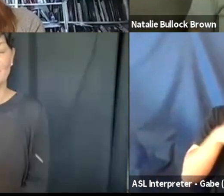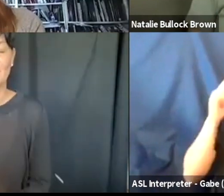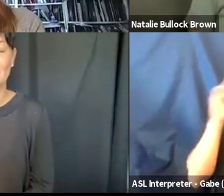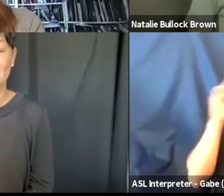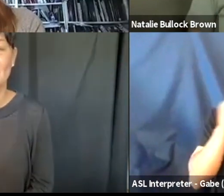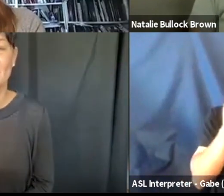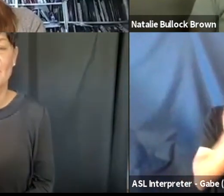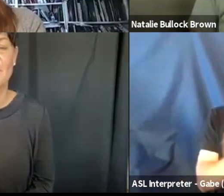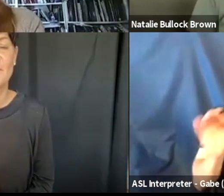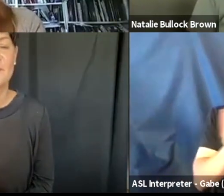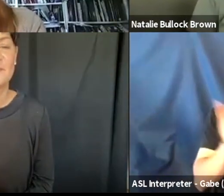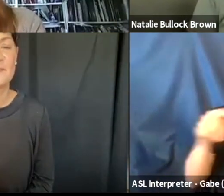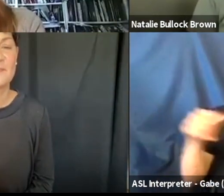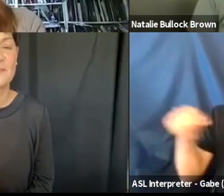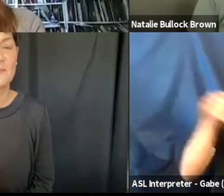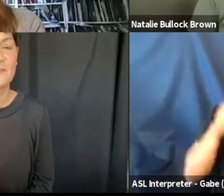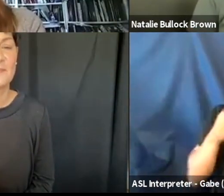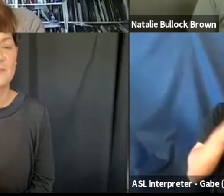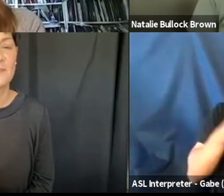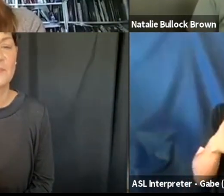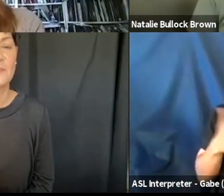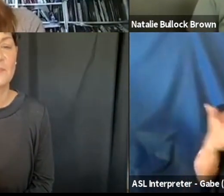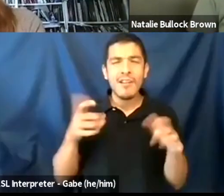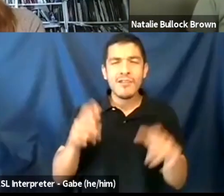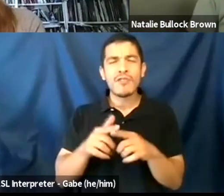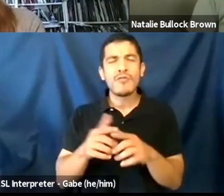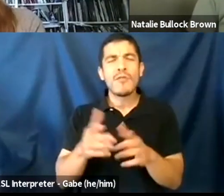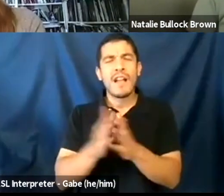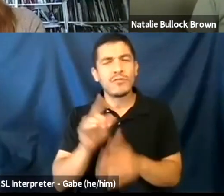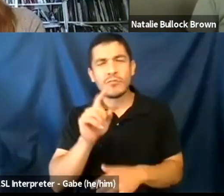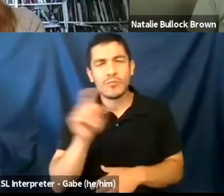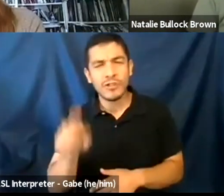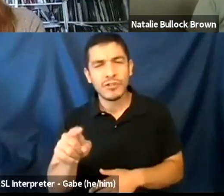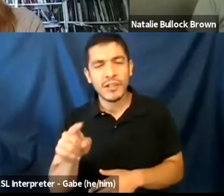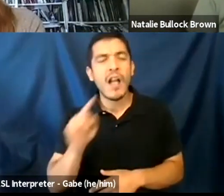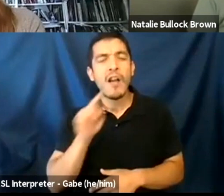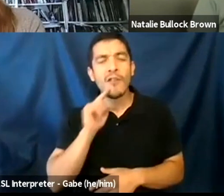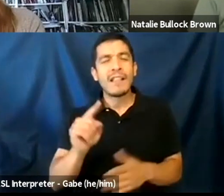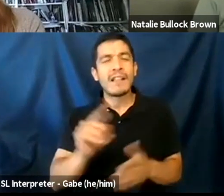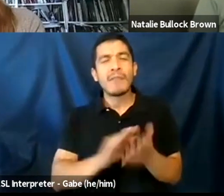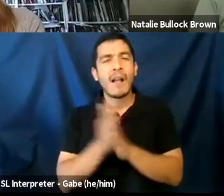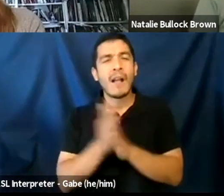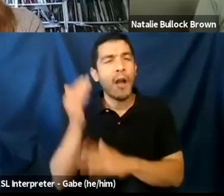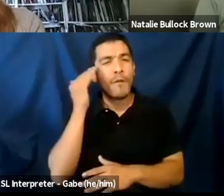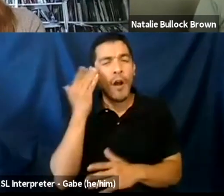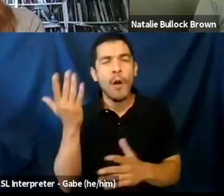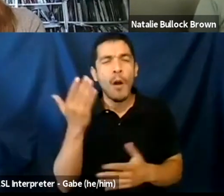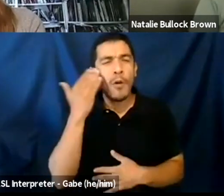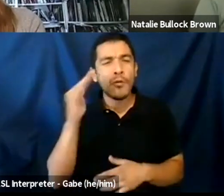and to really be aware of what we don't know about their situation. If we just come with a checklist of the questions